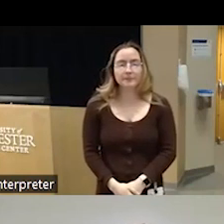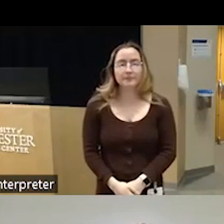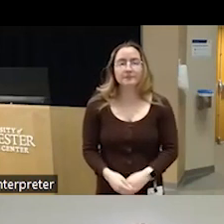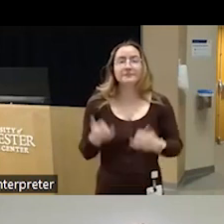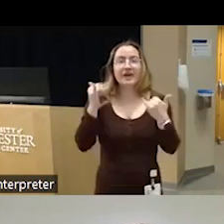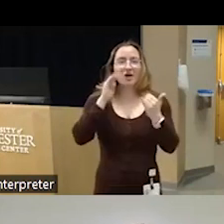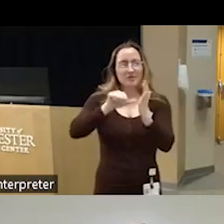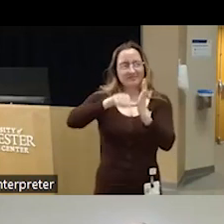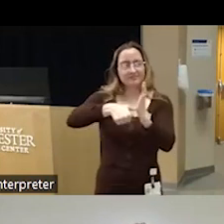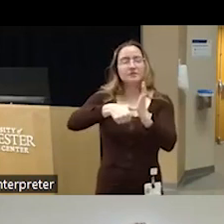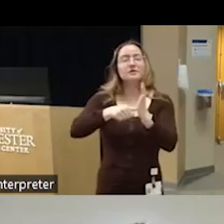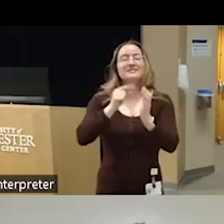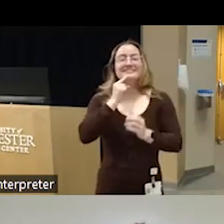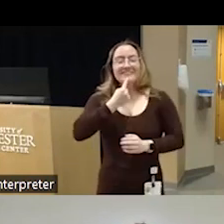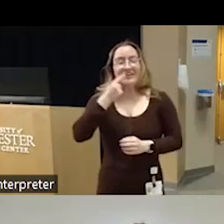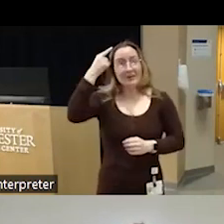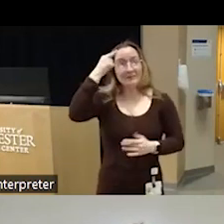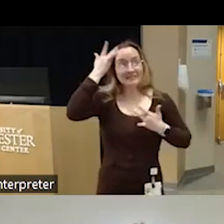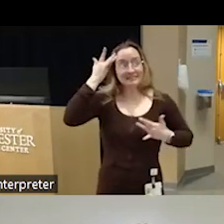with I'm showing these two slides from